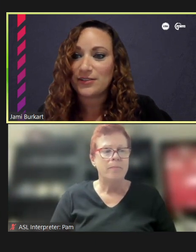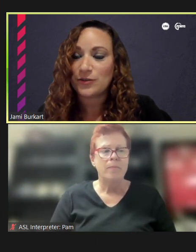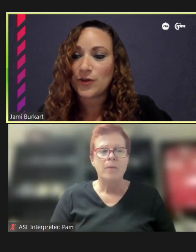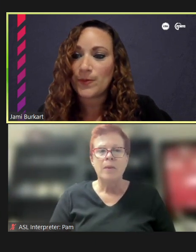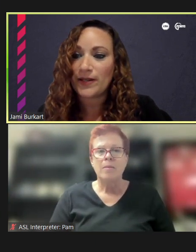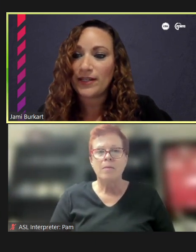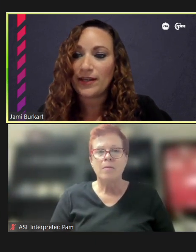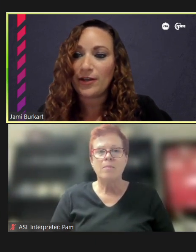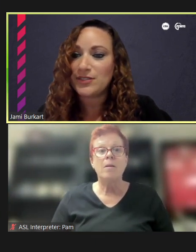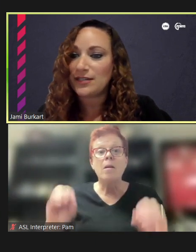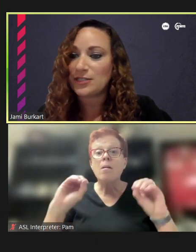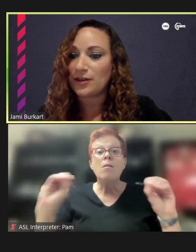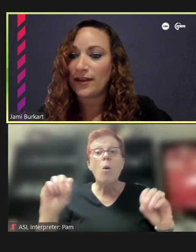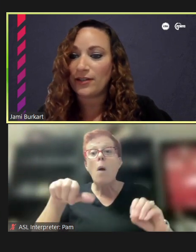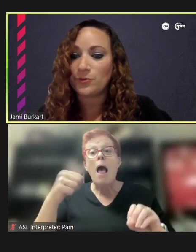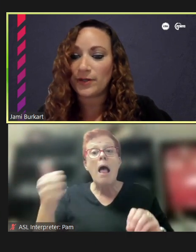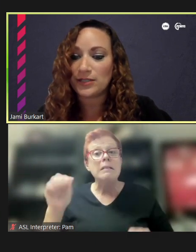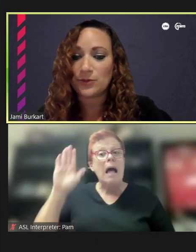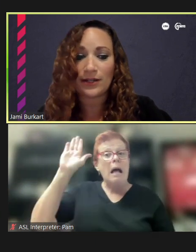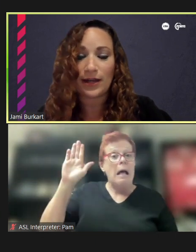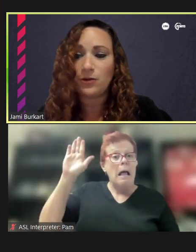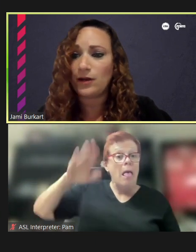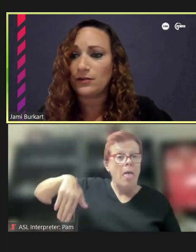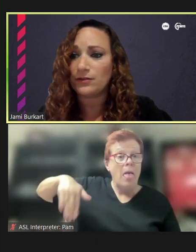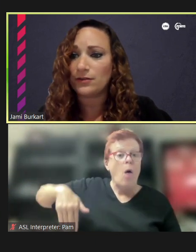So, nobody else has their hand raised right now -- Oh.